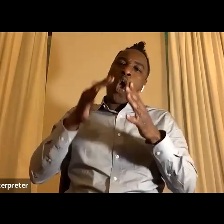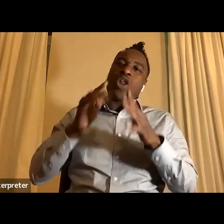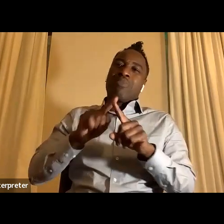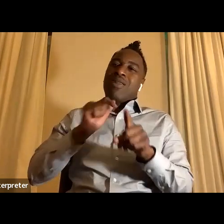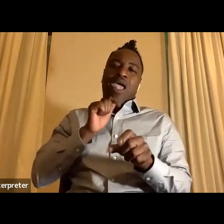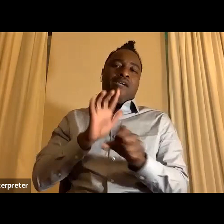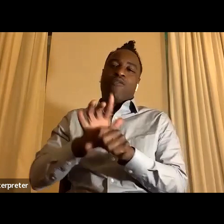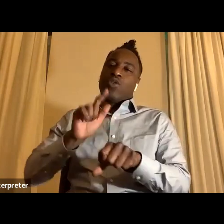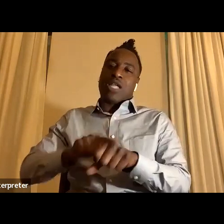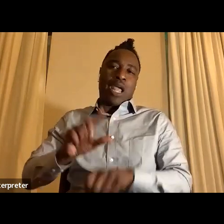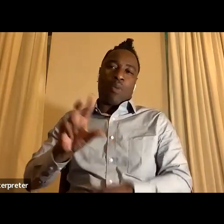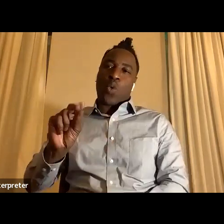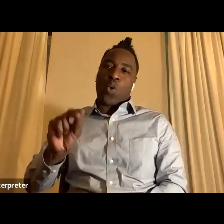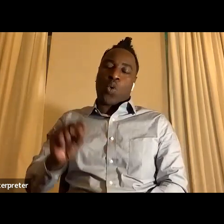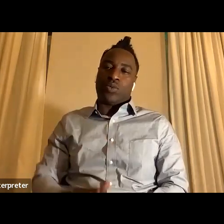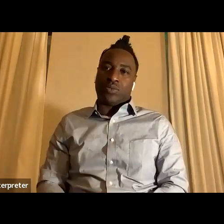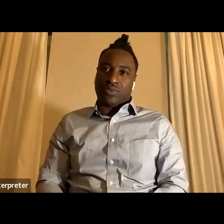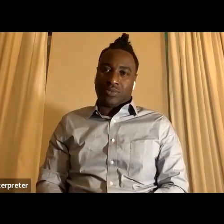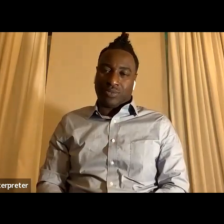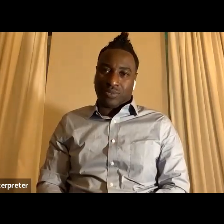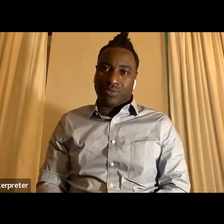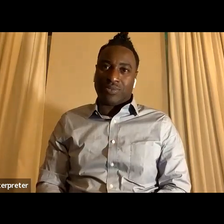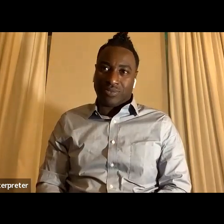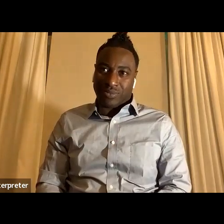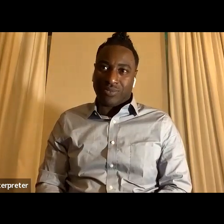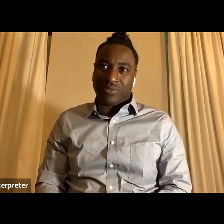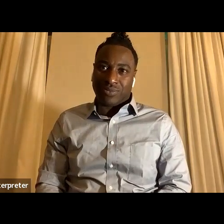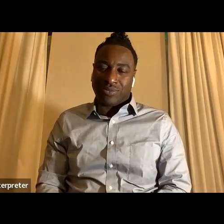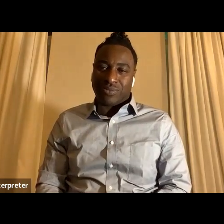and. Yeah.